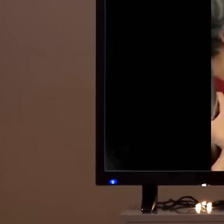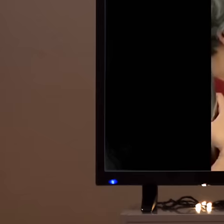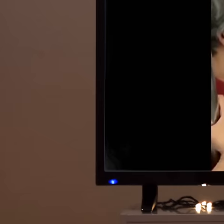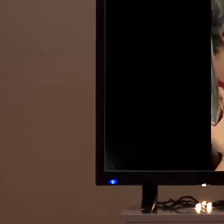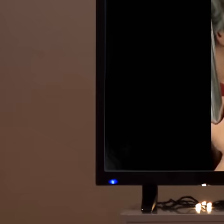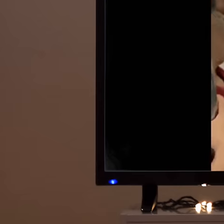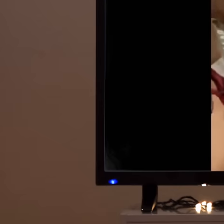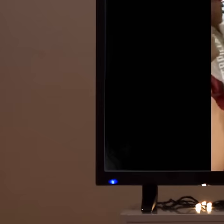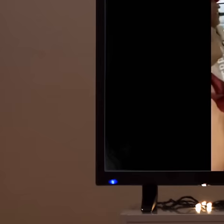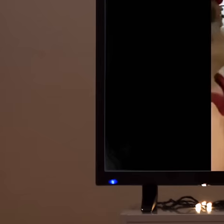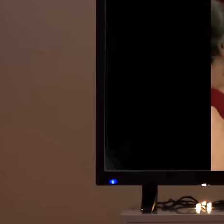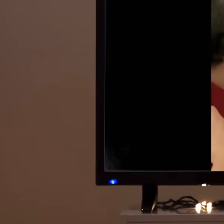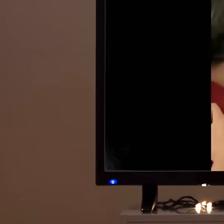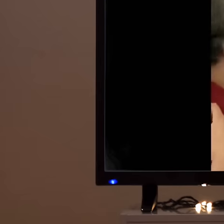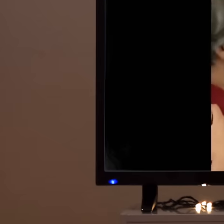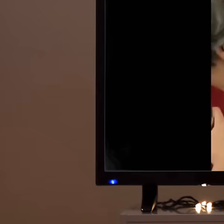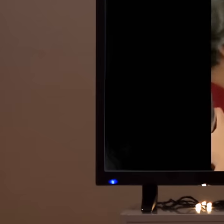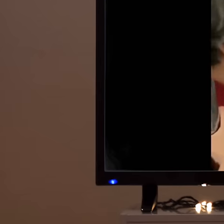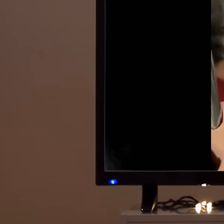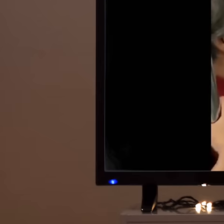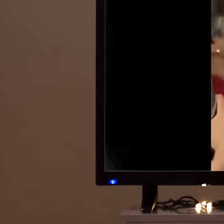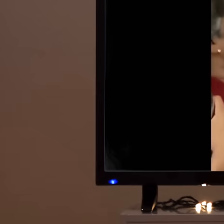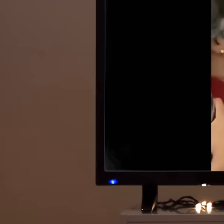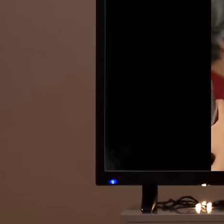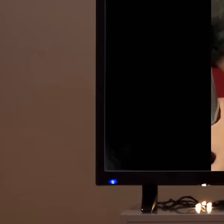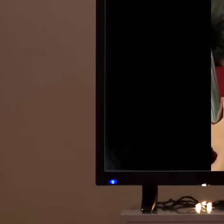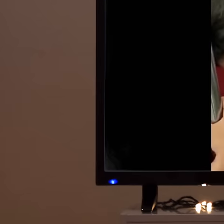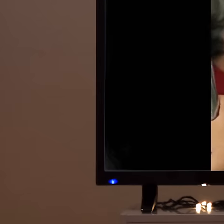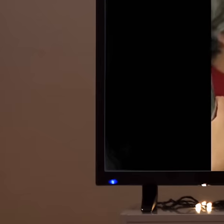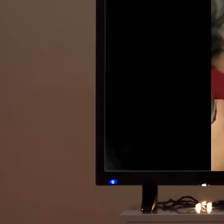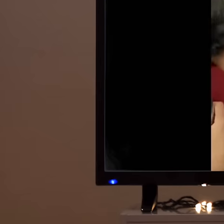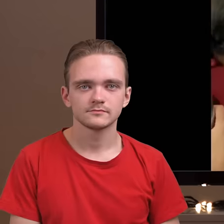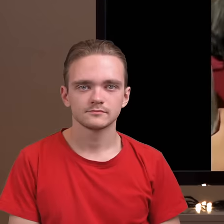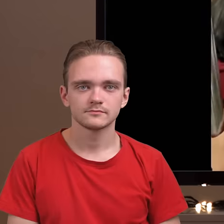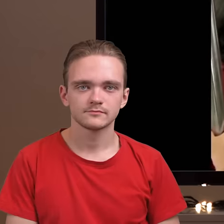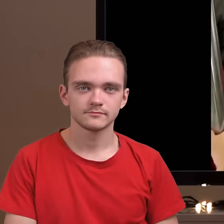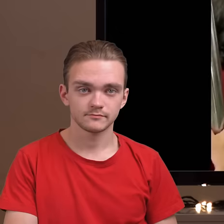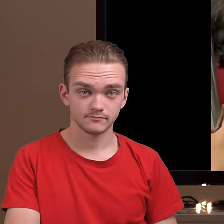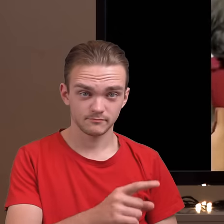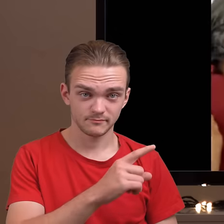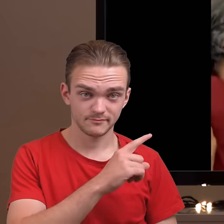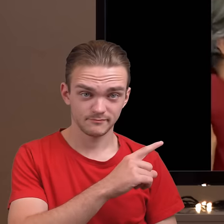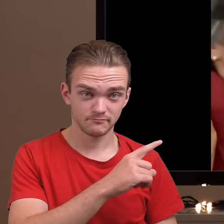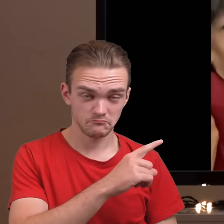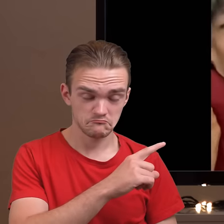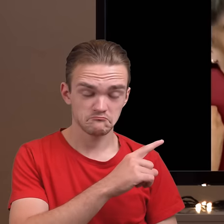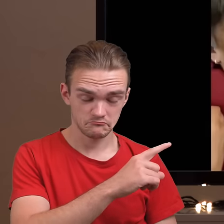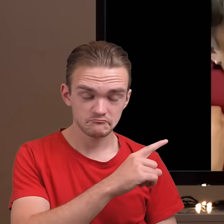he is from the fam. He is not from the pharmacies. What do you think about Morena being with the